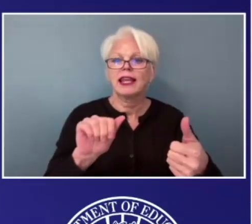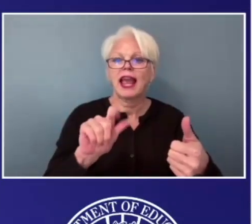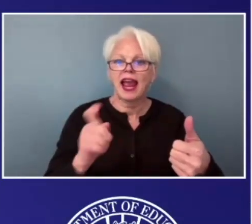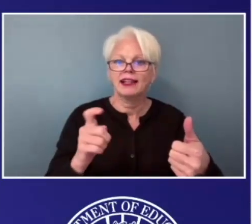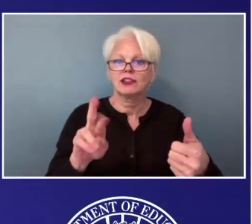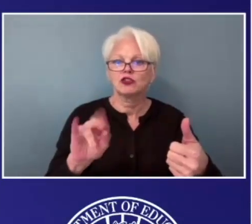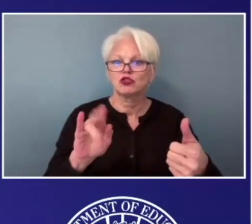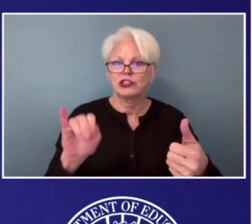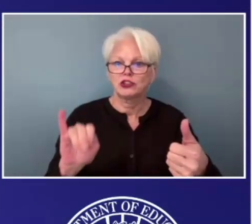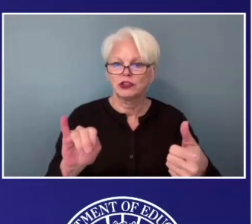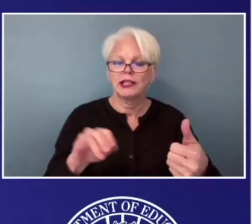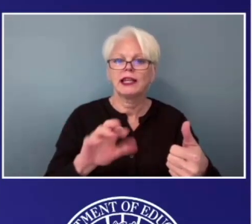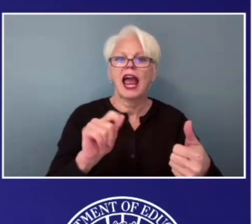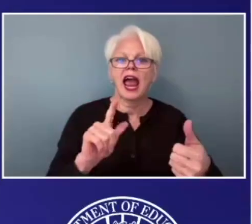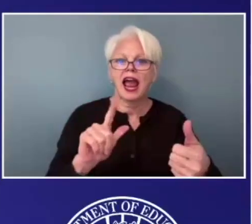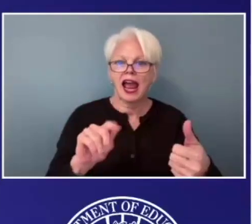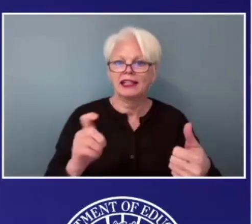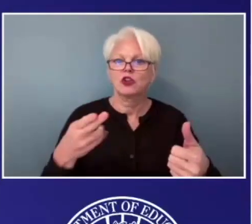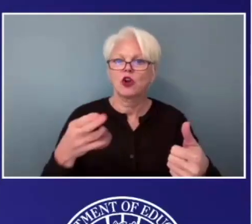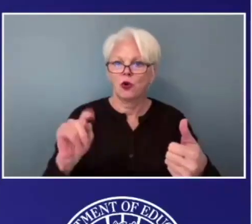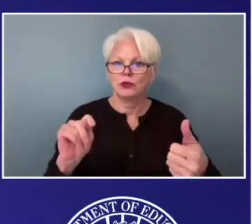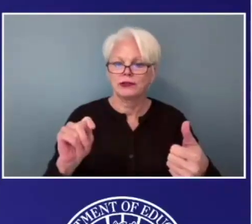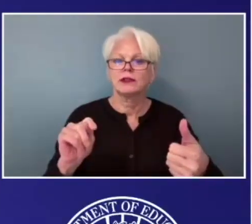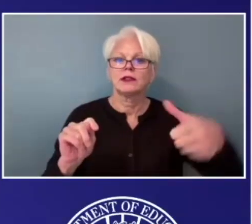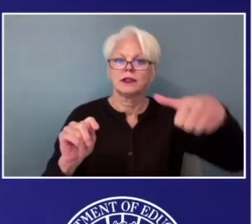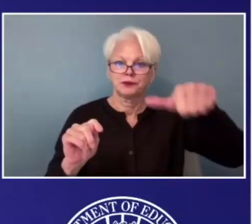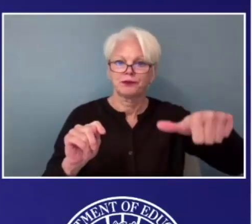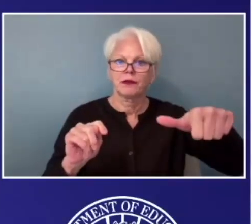and Alex Holt. I have thumbs in the middle for Jenna,